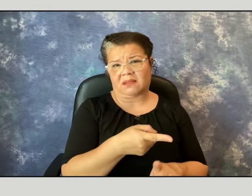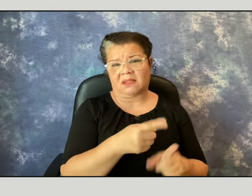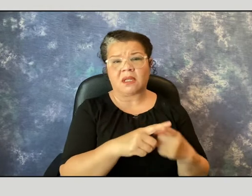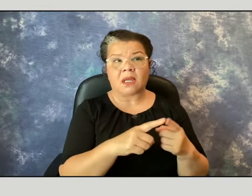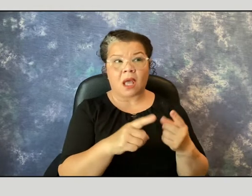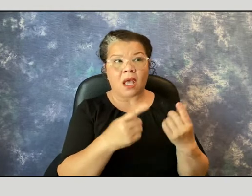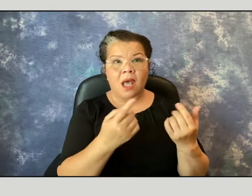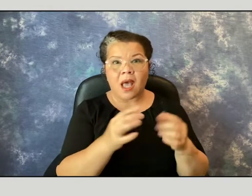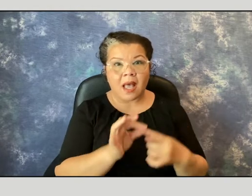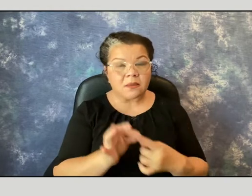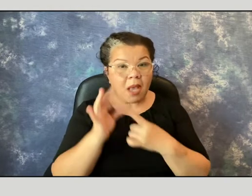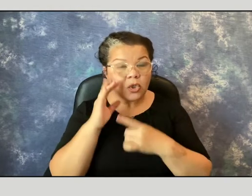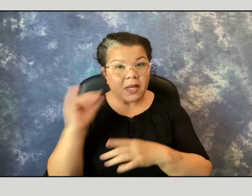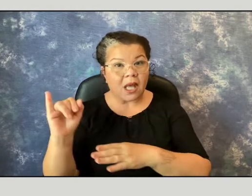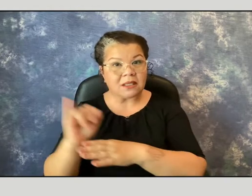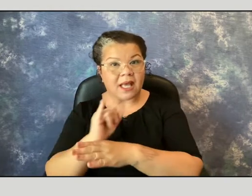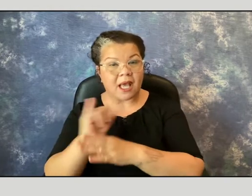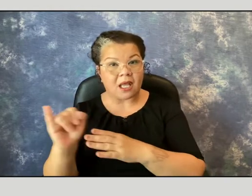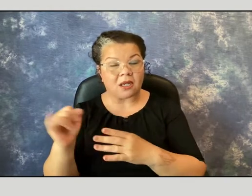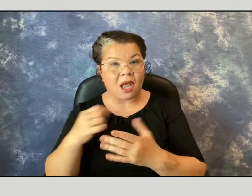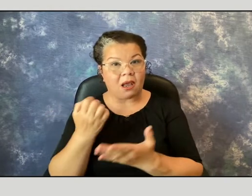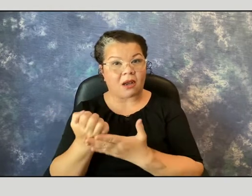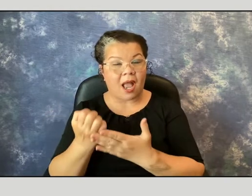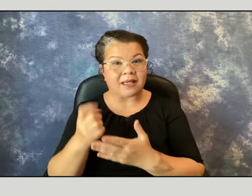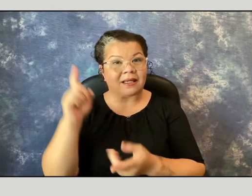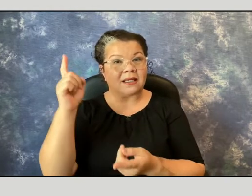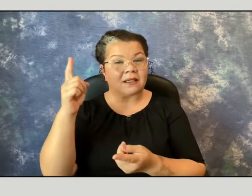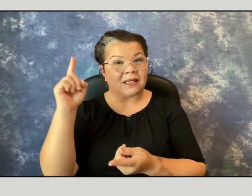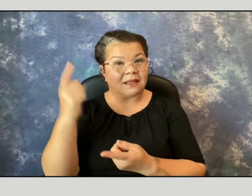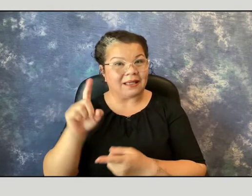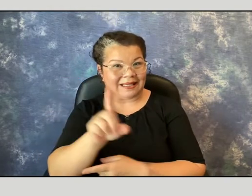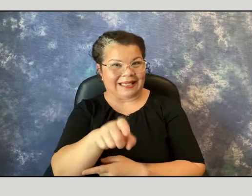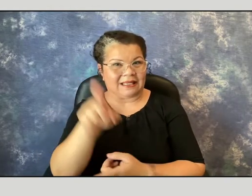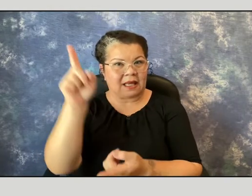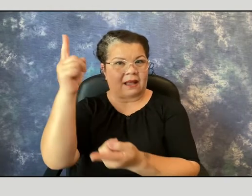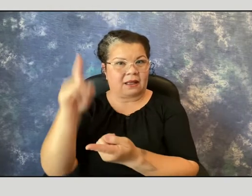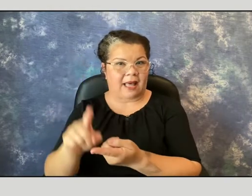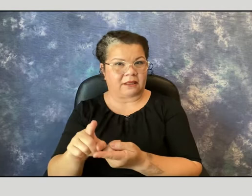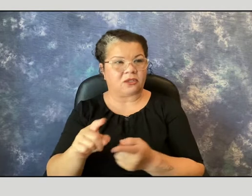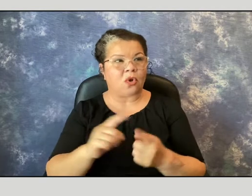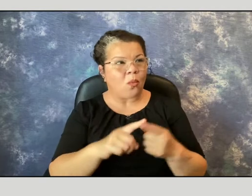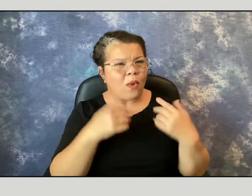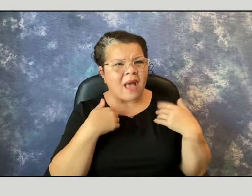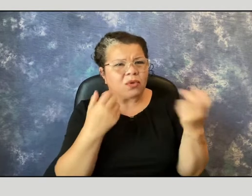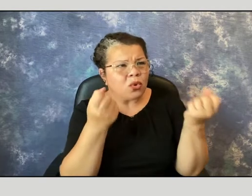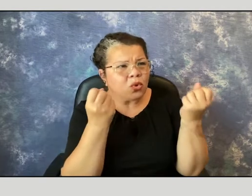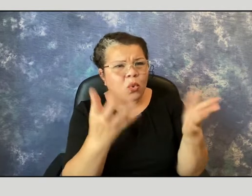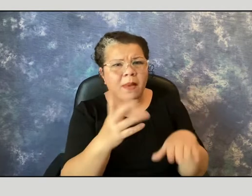needs fewer people than an agrarian one. So there are too many Puerto Ricans. What do we do? And there were a number of different solutions to this problem.